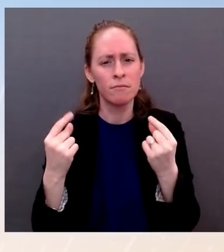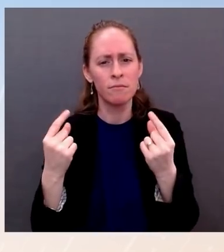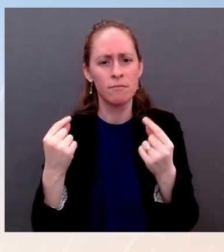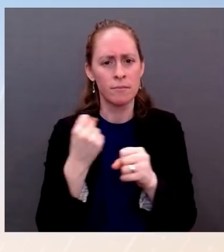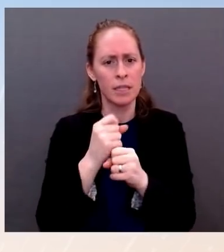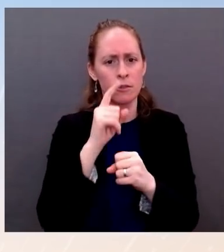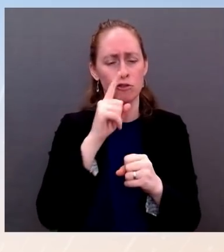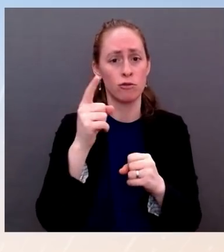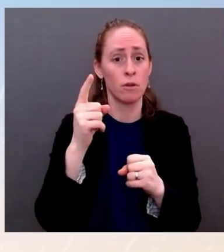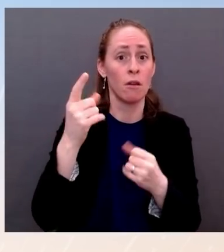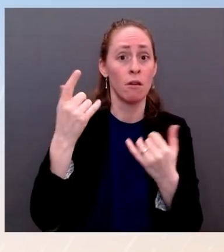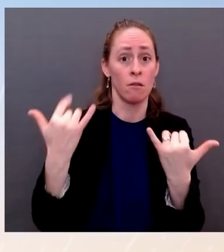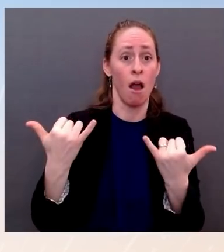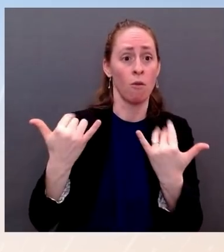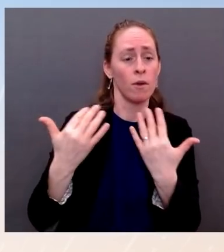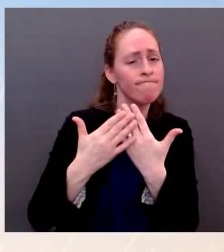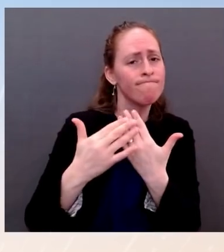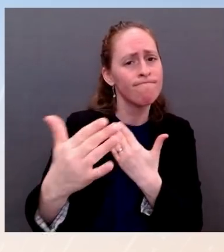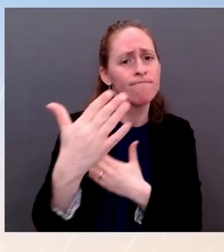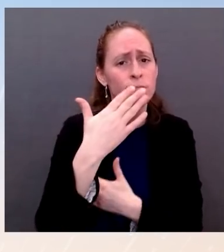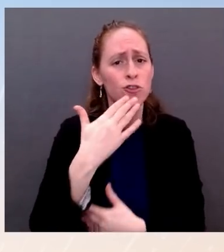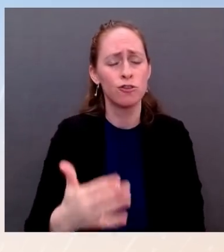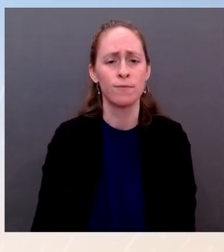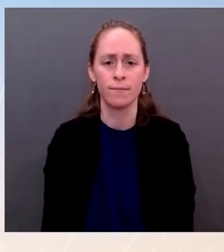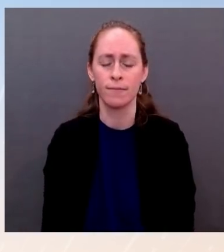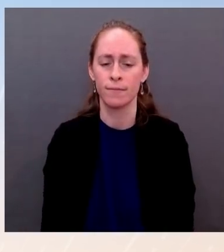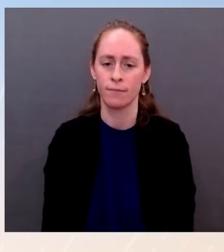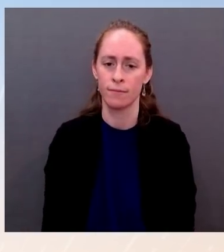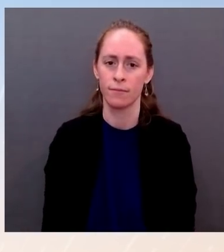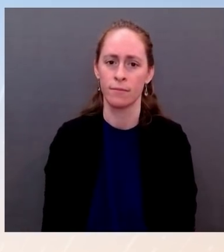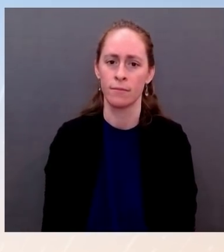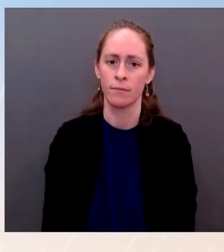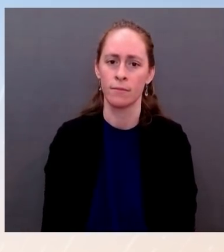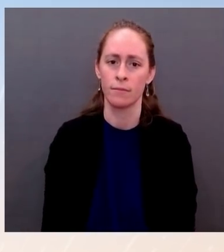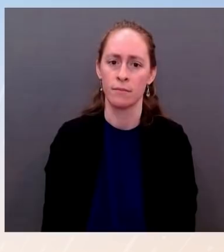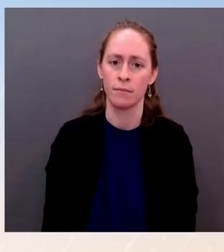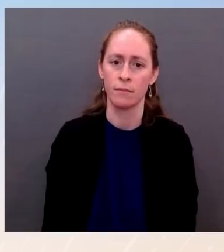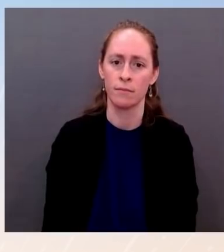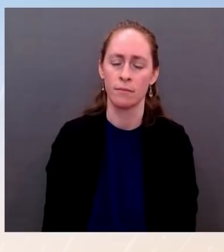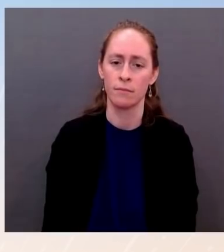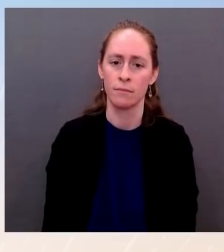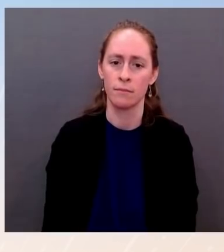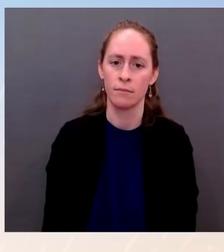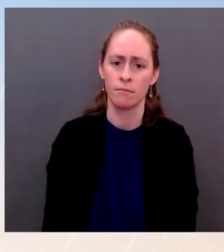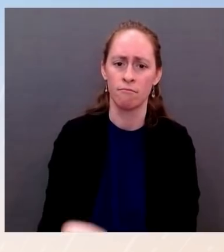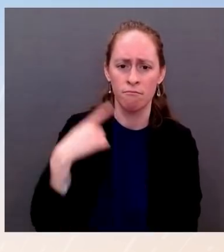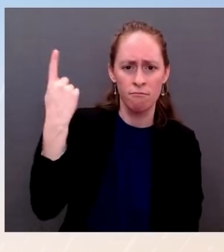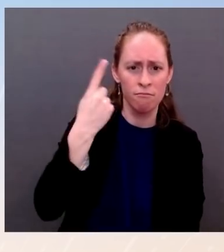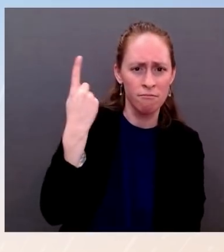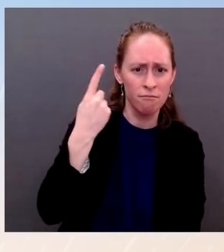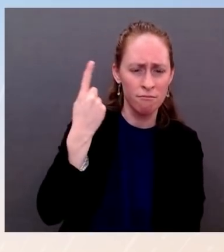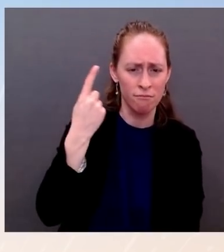Our understanding is that there was a sudden meeting last night in the Situation Room to talk about Russia. And now you and Secretary Blinken